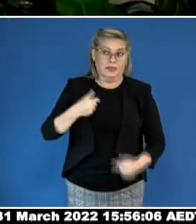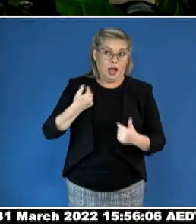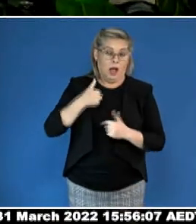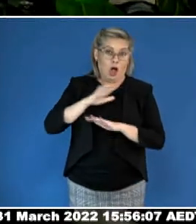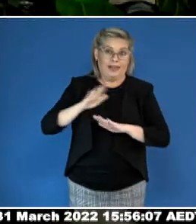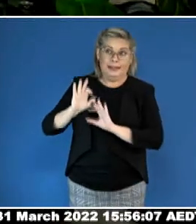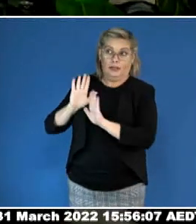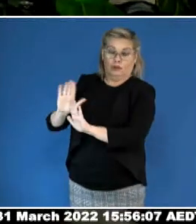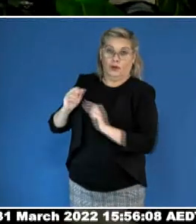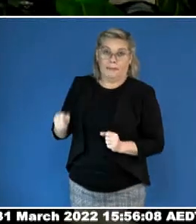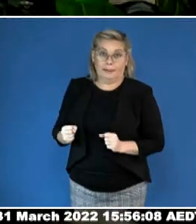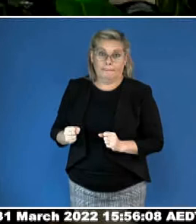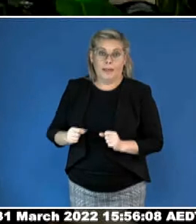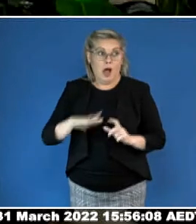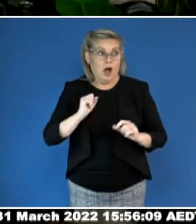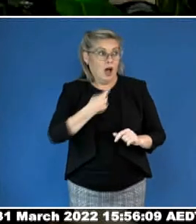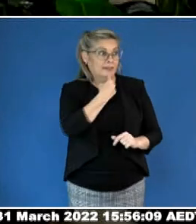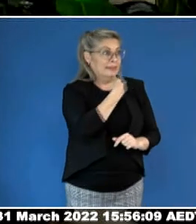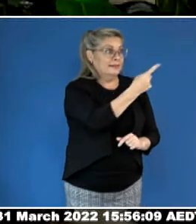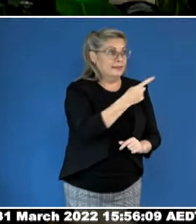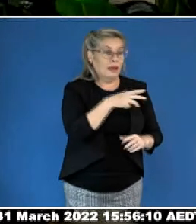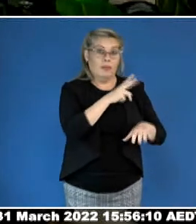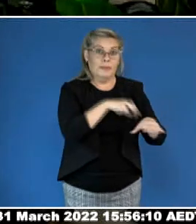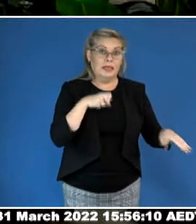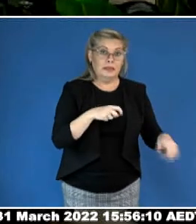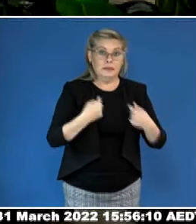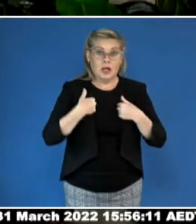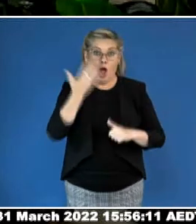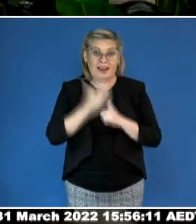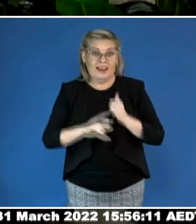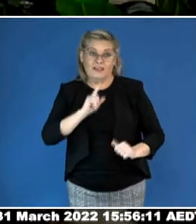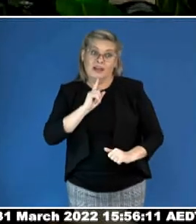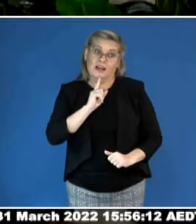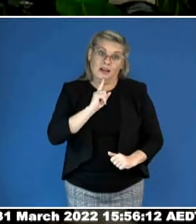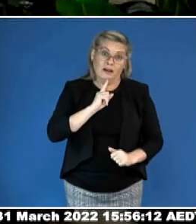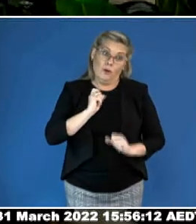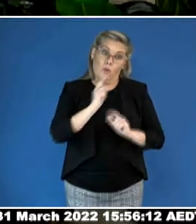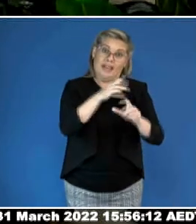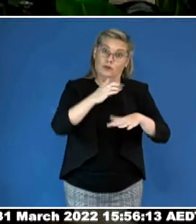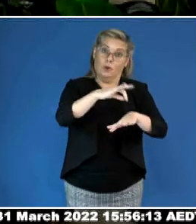And I didn't take myself to hospital, and I should have. But I didn't. Because that's all I thought I was worth.